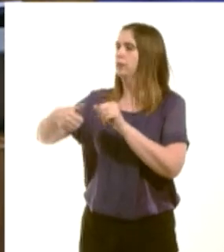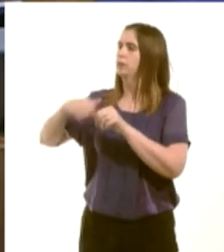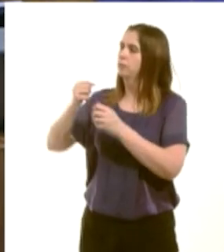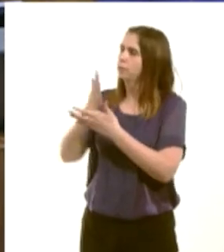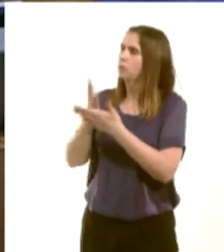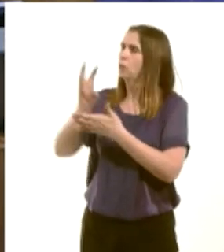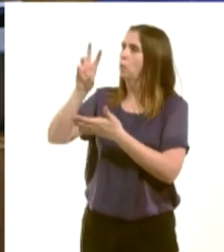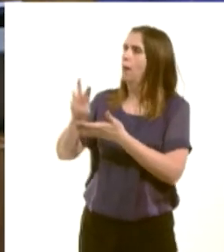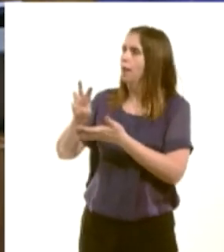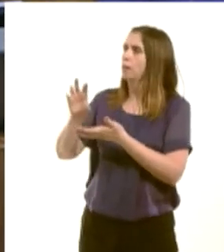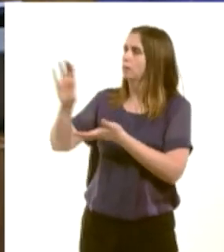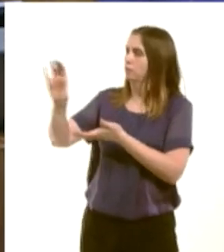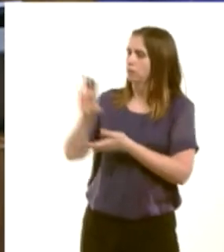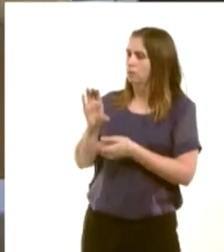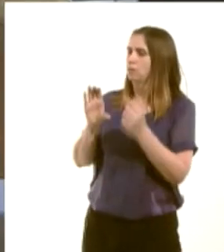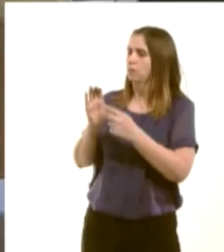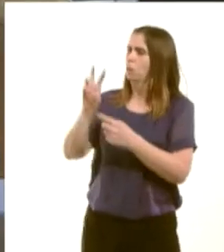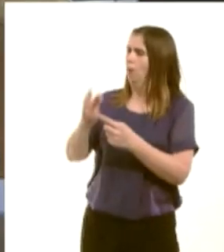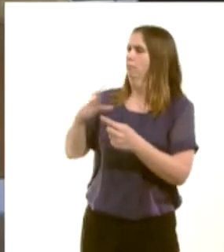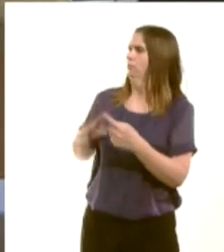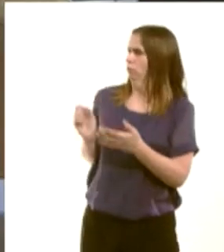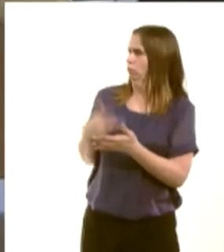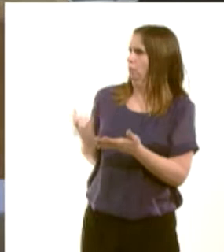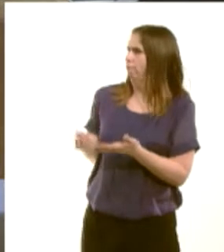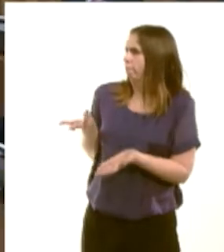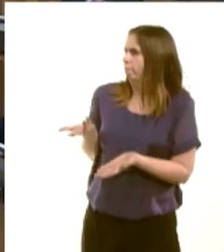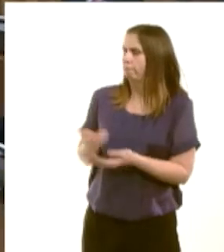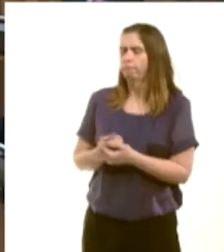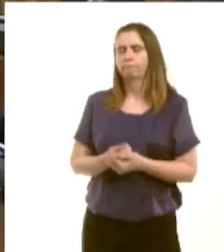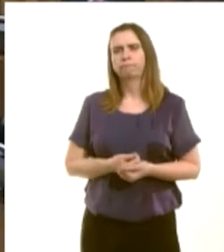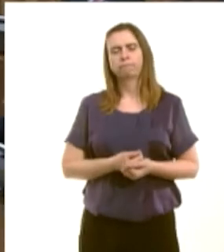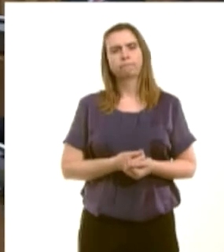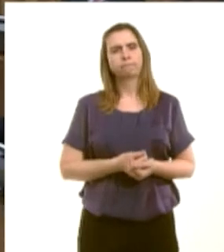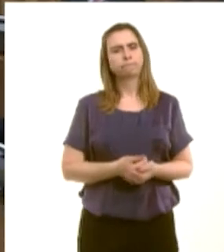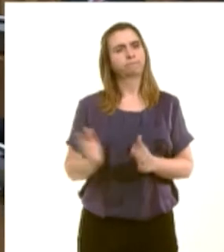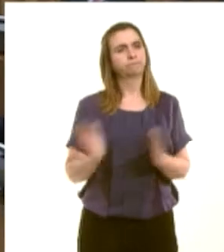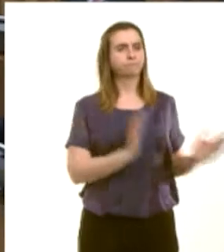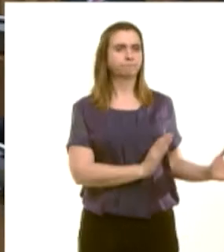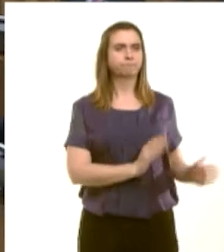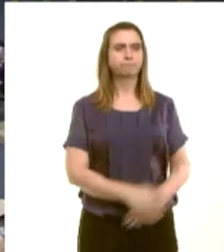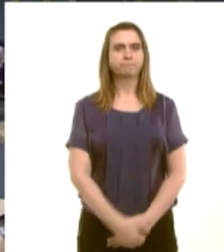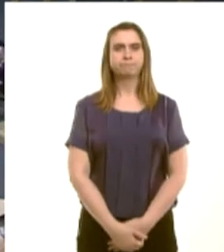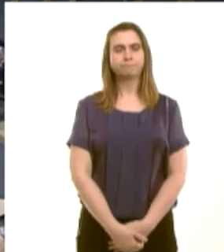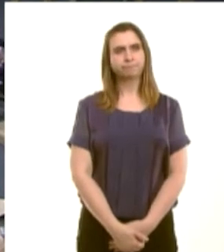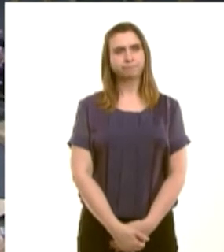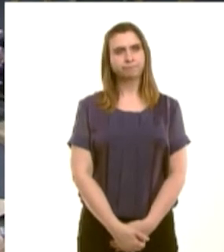gets the funding that Wales deserves. Rhun ap Iorwerth: 4. A wnaiff y Prif Weinidog